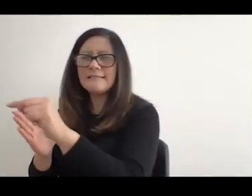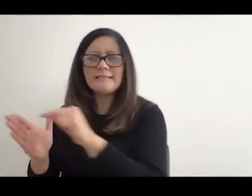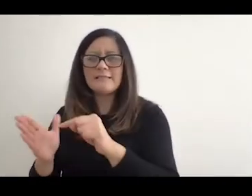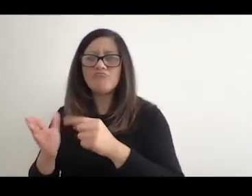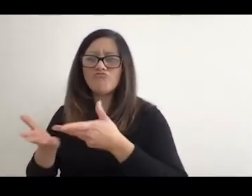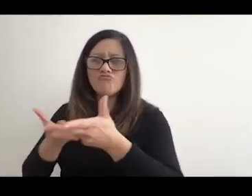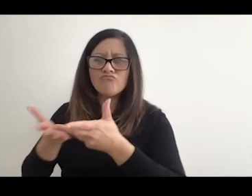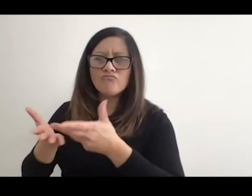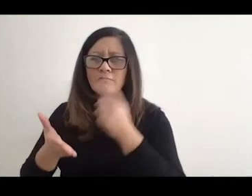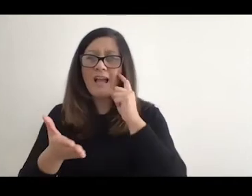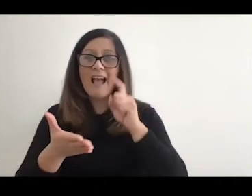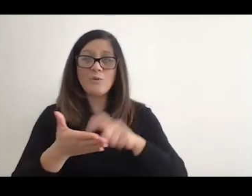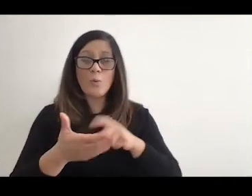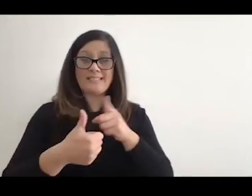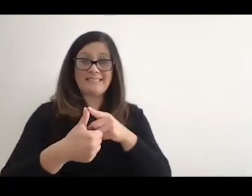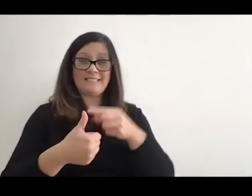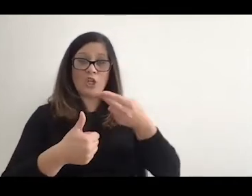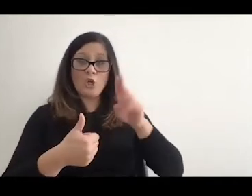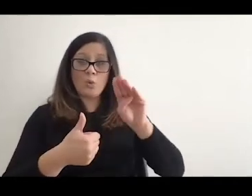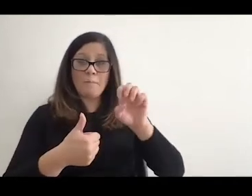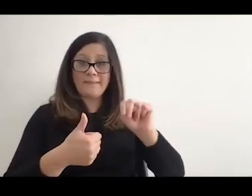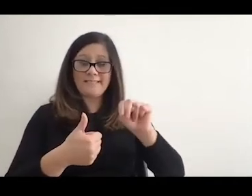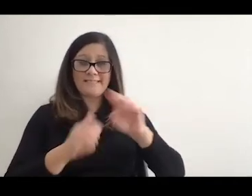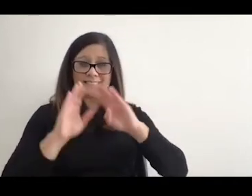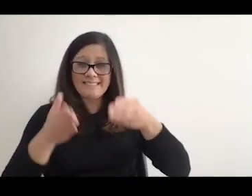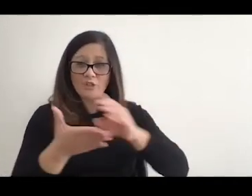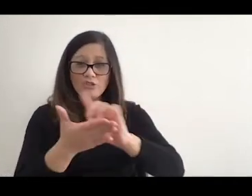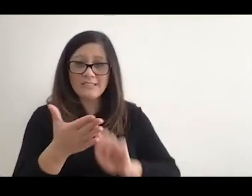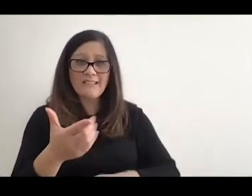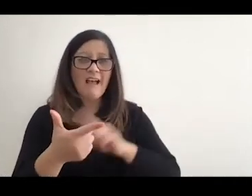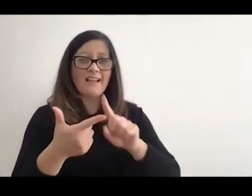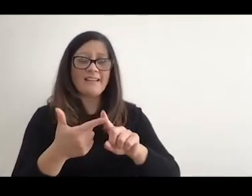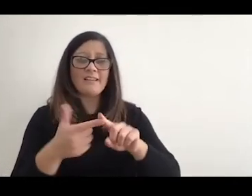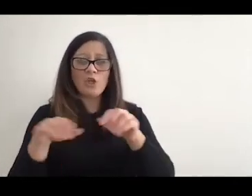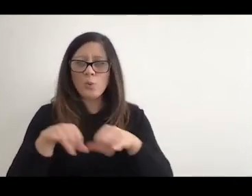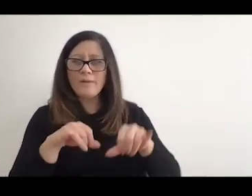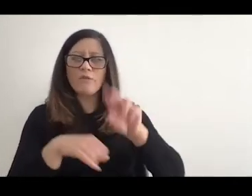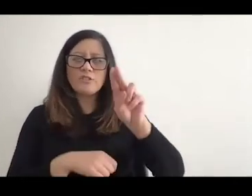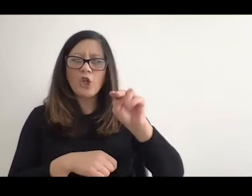I'm noticing that human centered design, universal design and adaptive design.